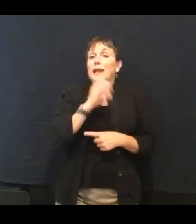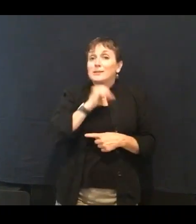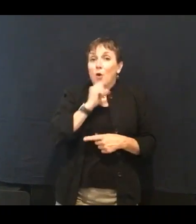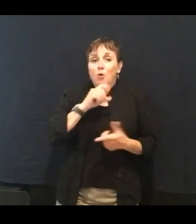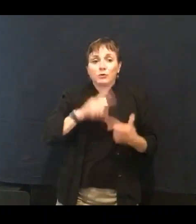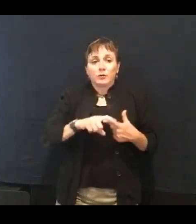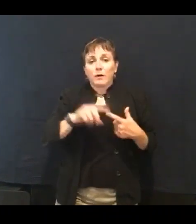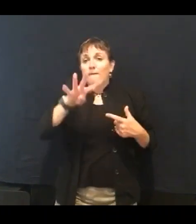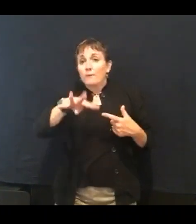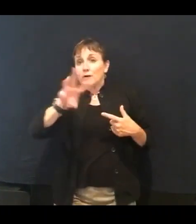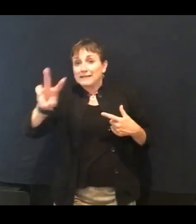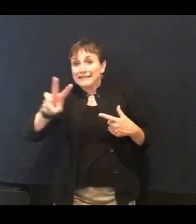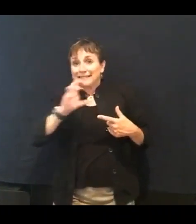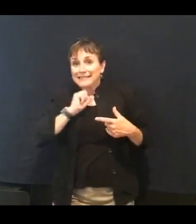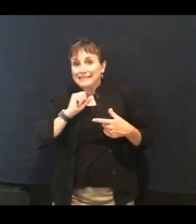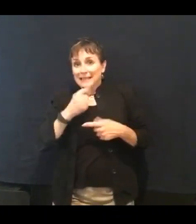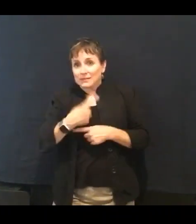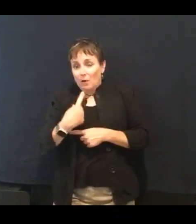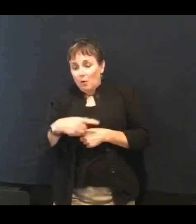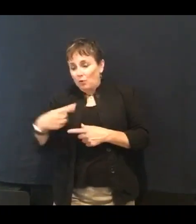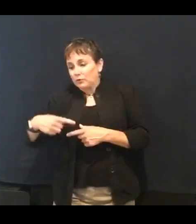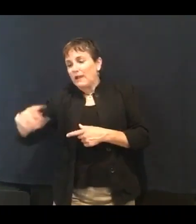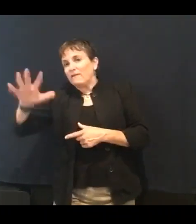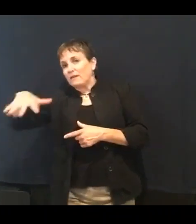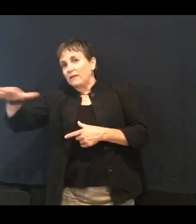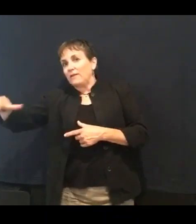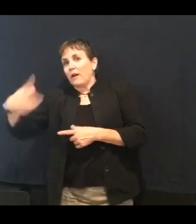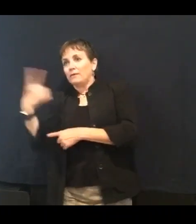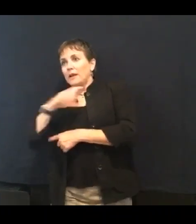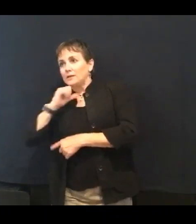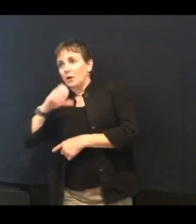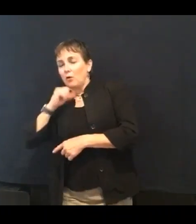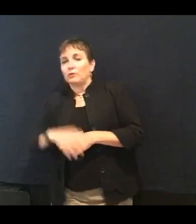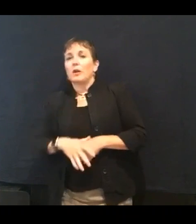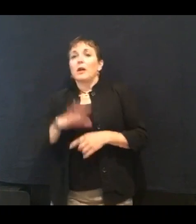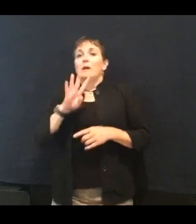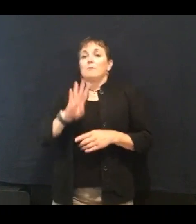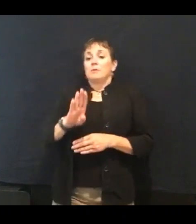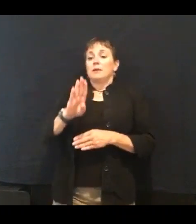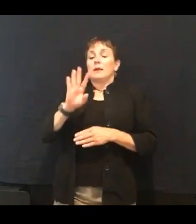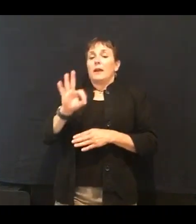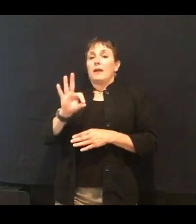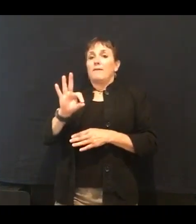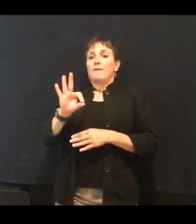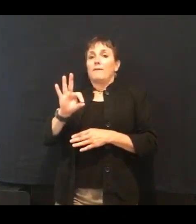and 55. BF844 was administered intraperitoneally